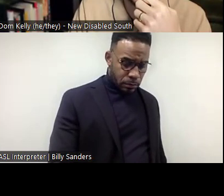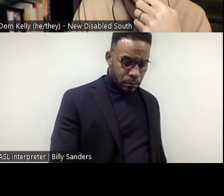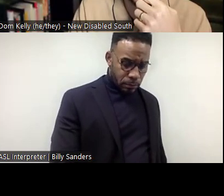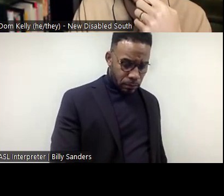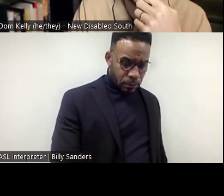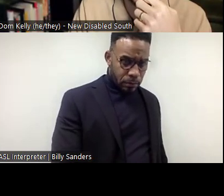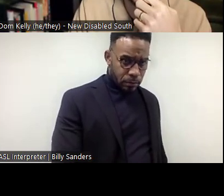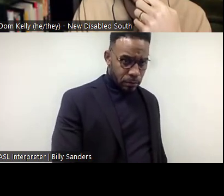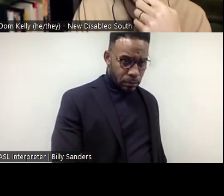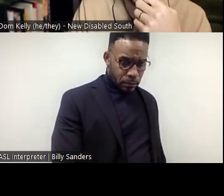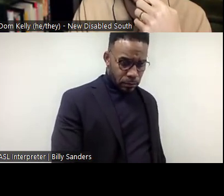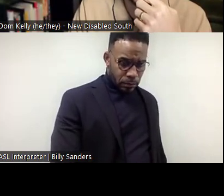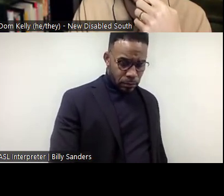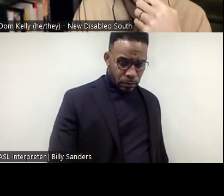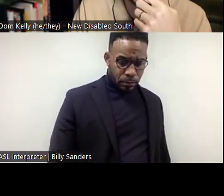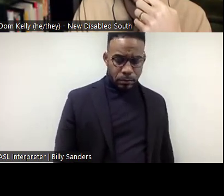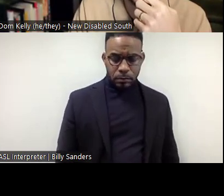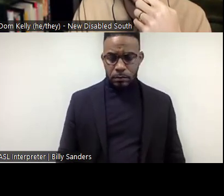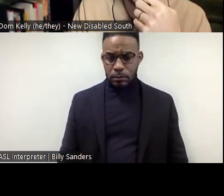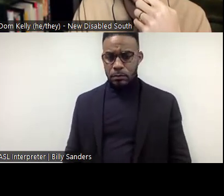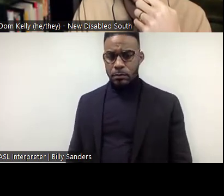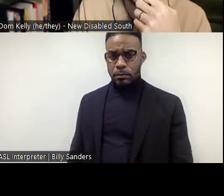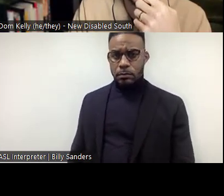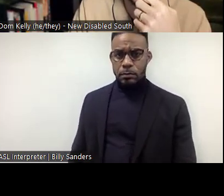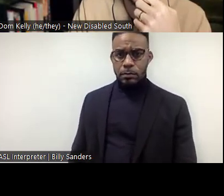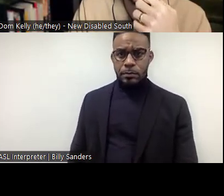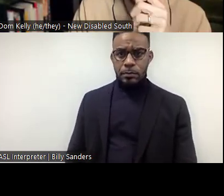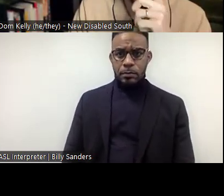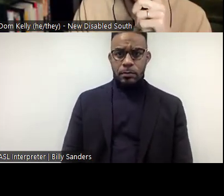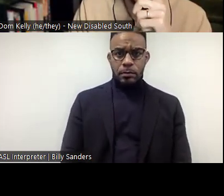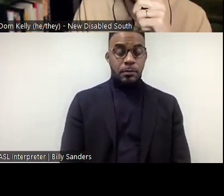I don't know. Okay.